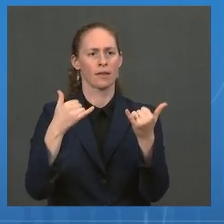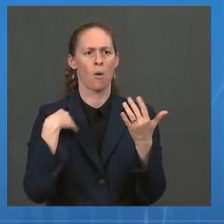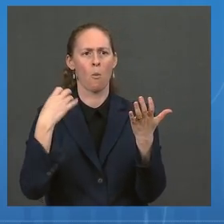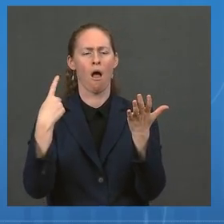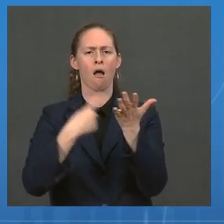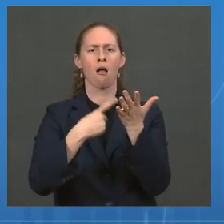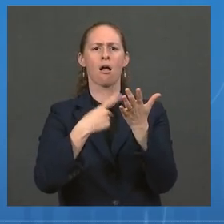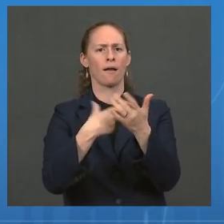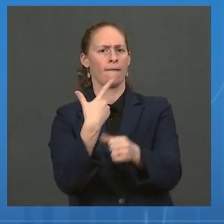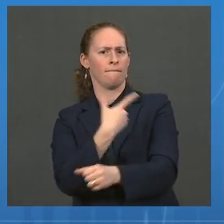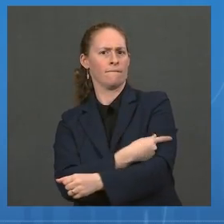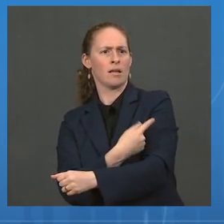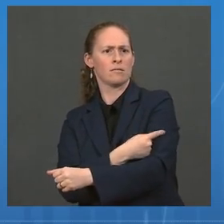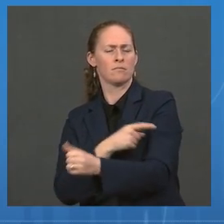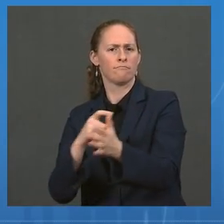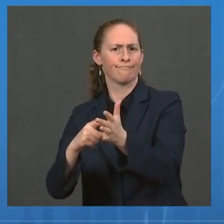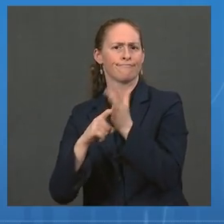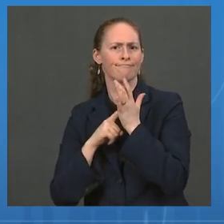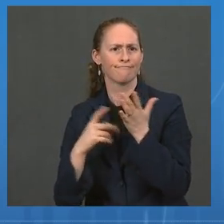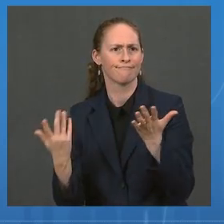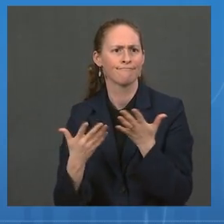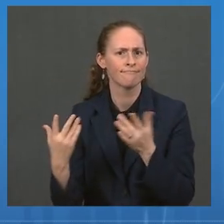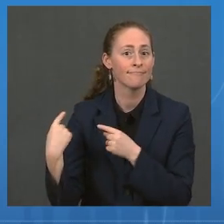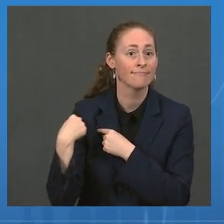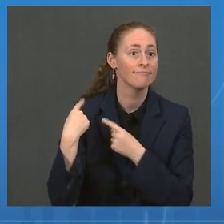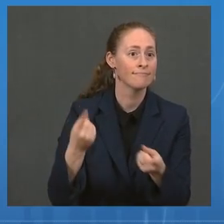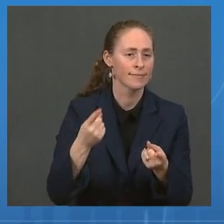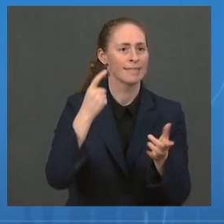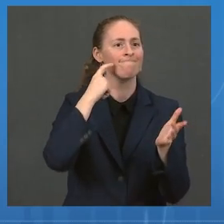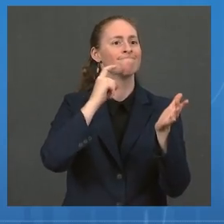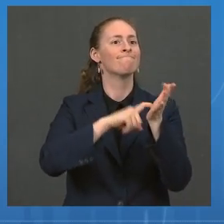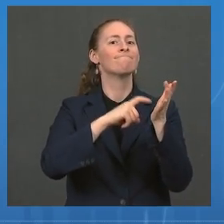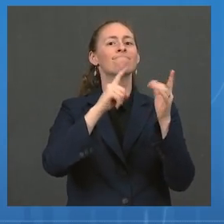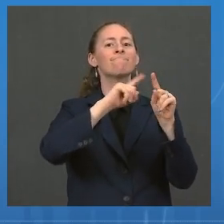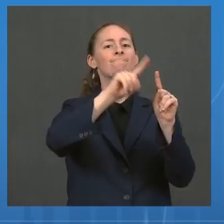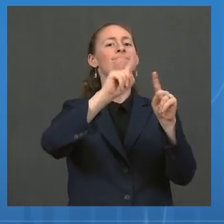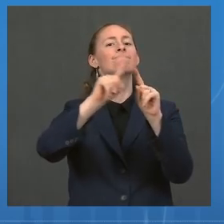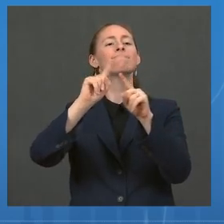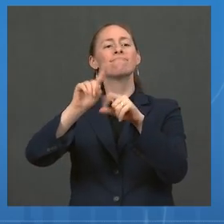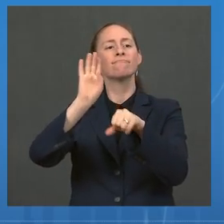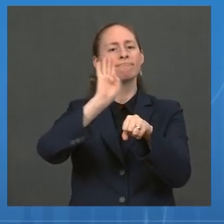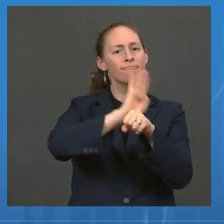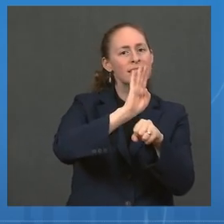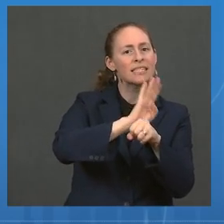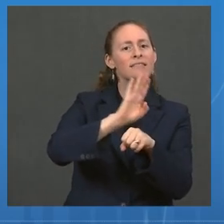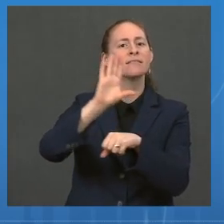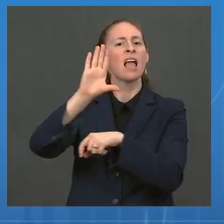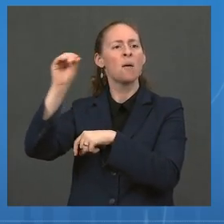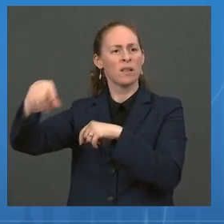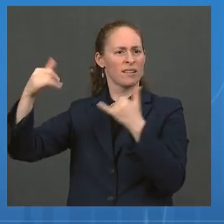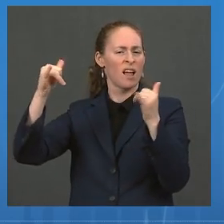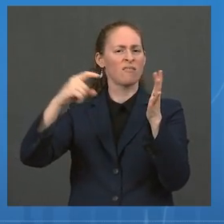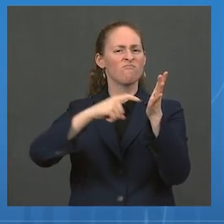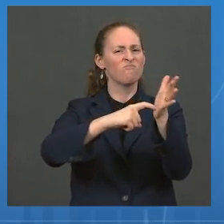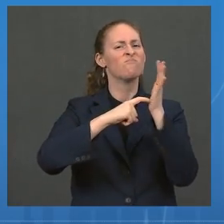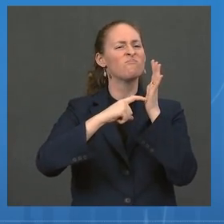In the last few months, more organizations have announced COVID-19 vaccine requirements. And as all of you know, the President recently announced